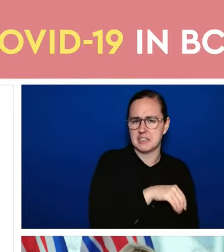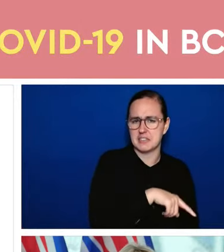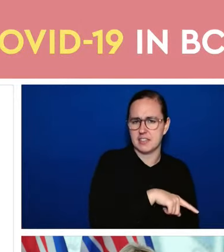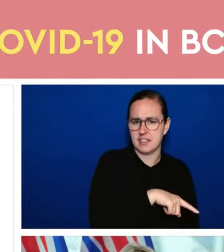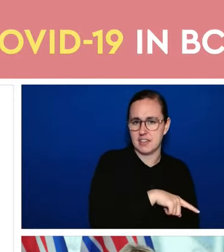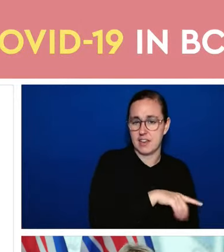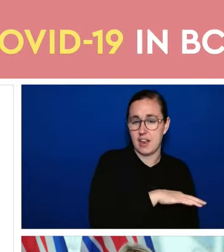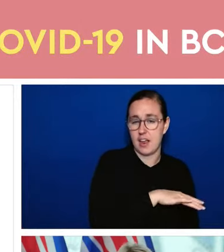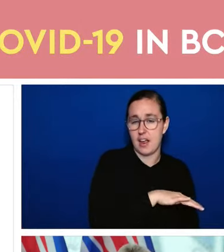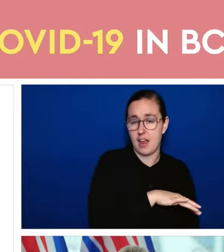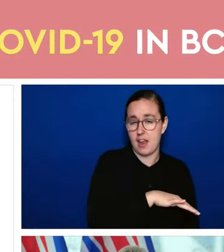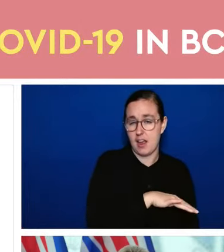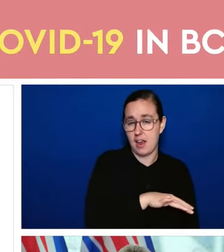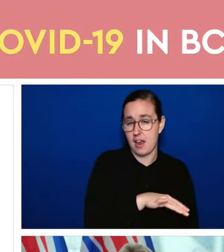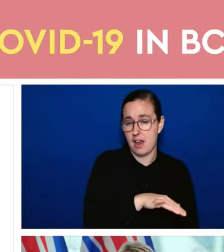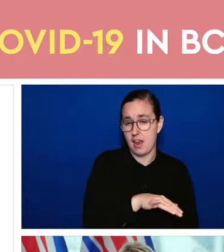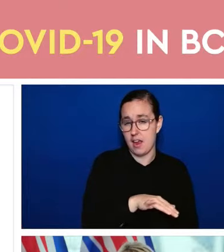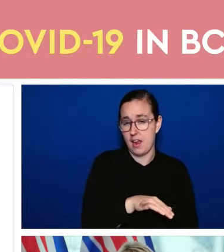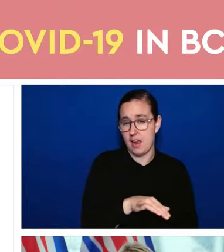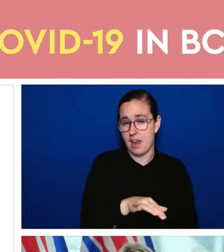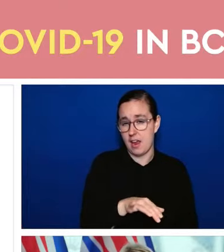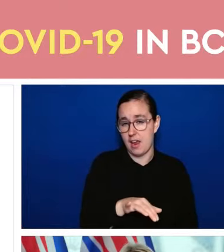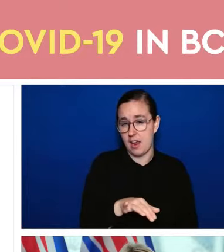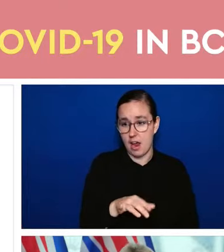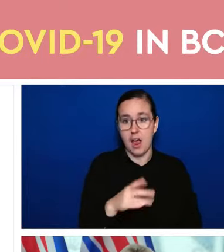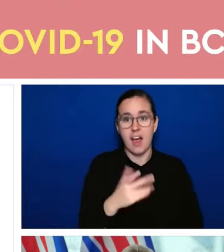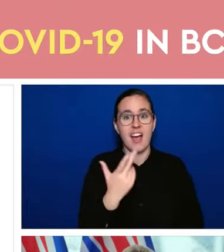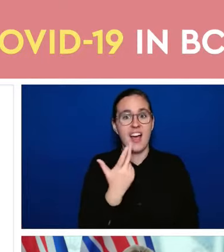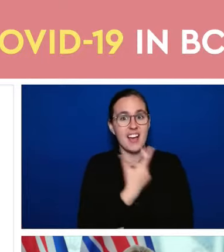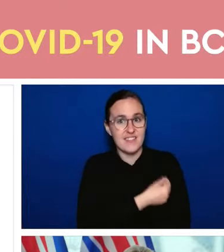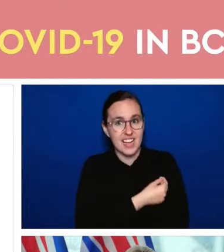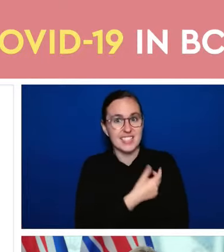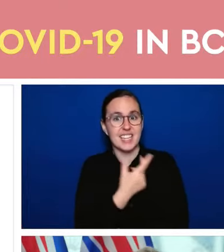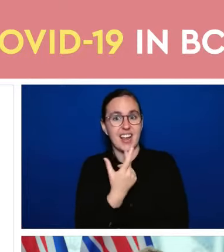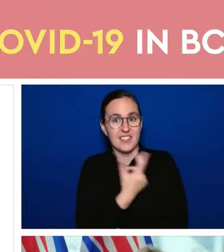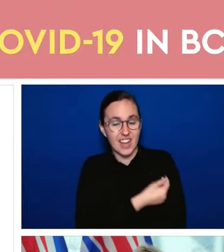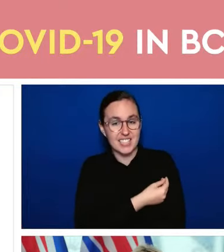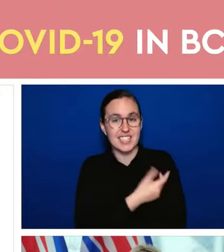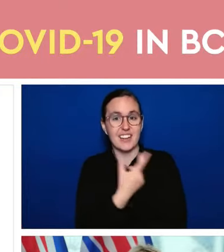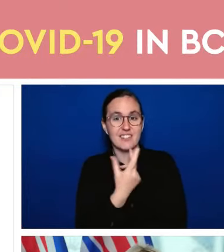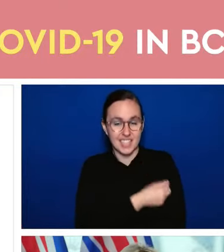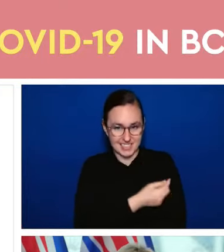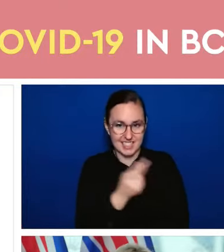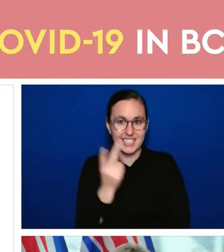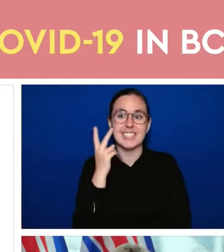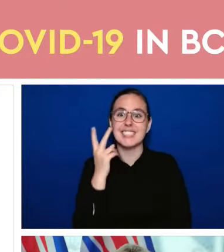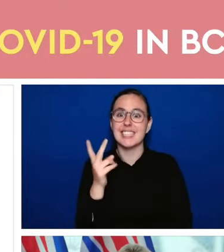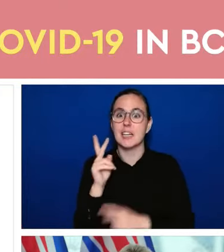in antibodies against vaccine which is great that means the vaccine was working and we Simpcw rapid increase